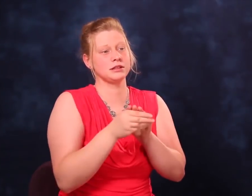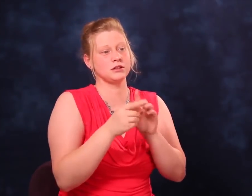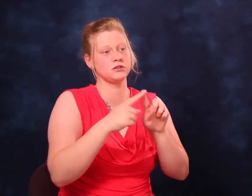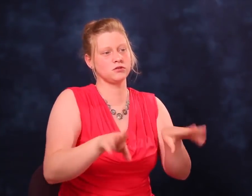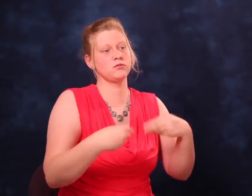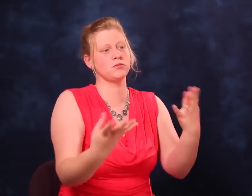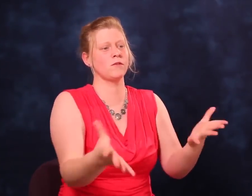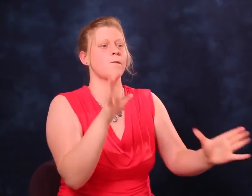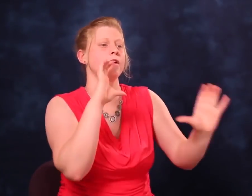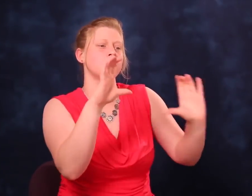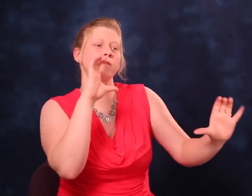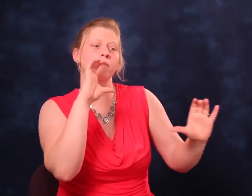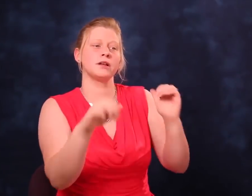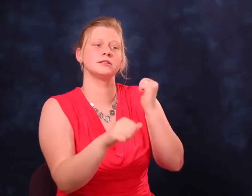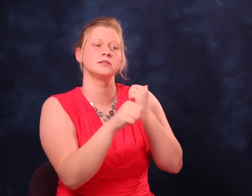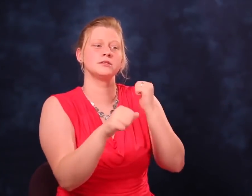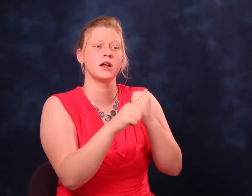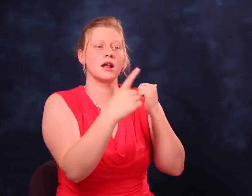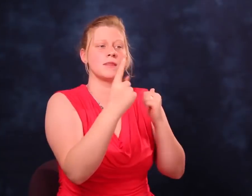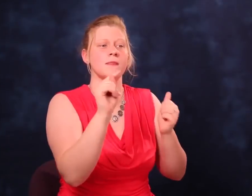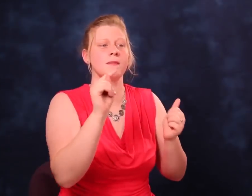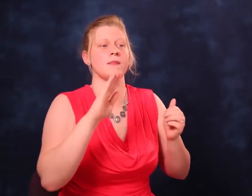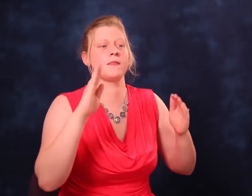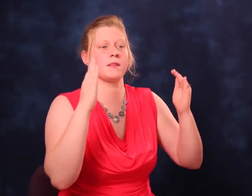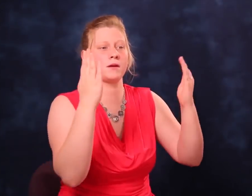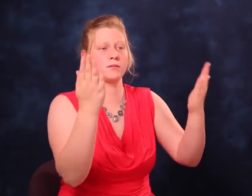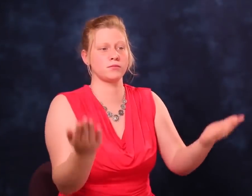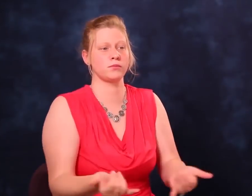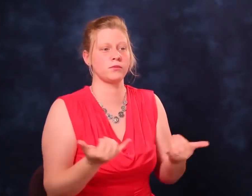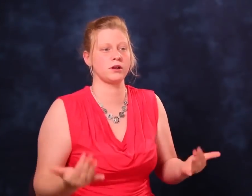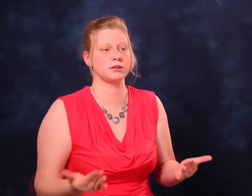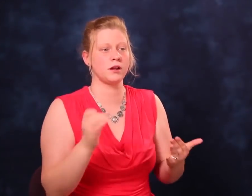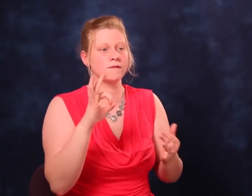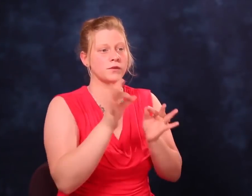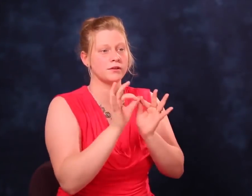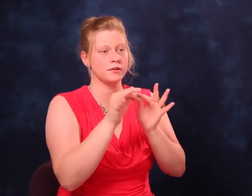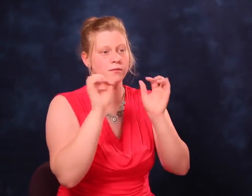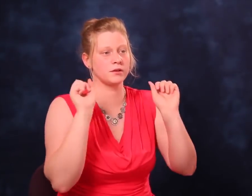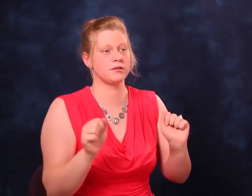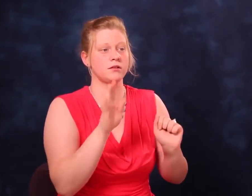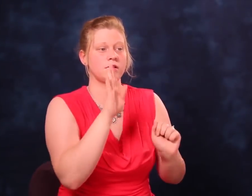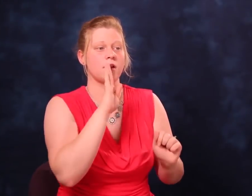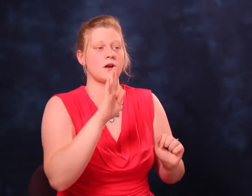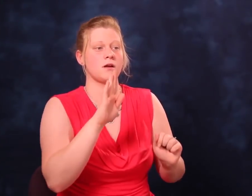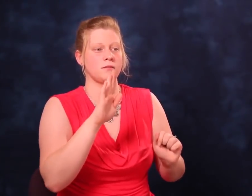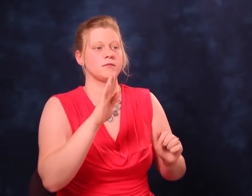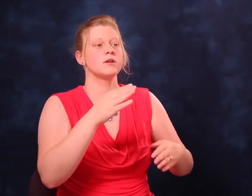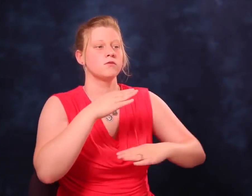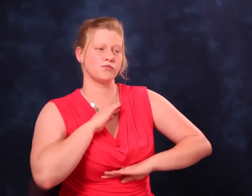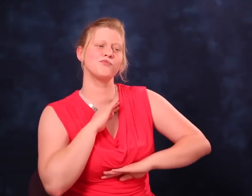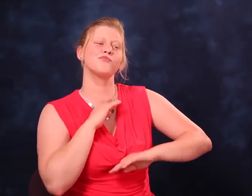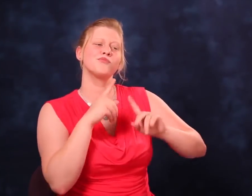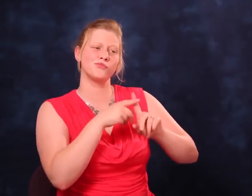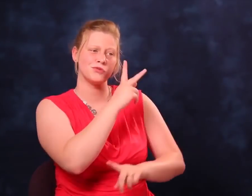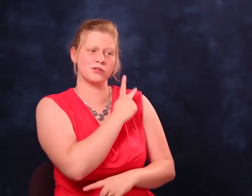In addition to providing communication assistance, the presence of an interpreter can be reassuring